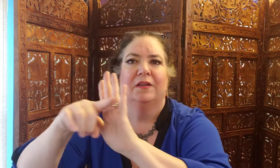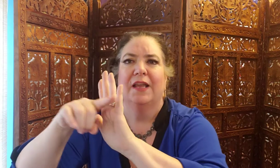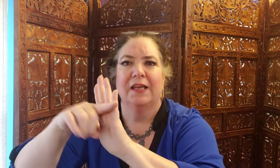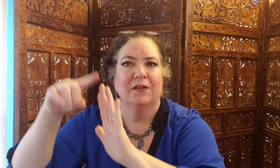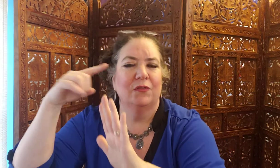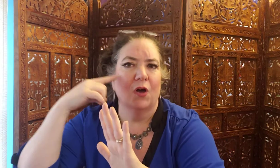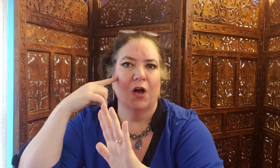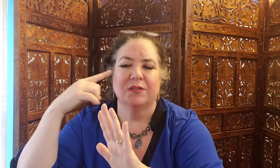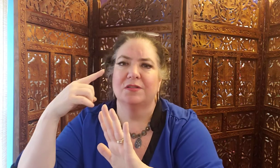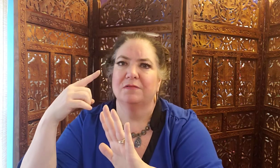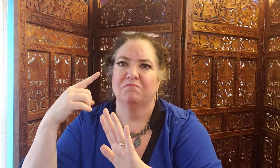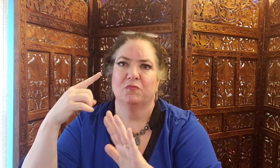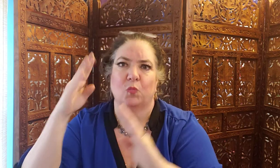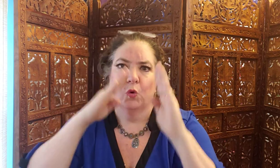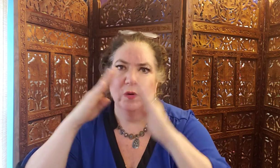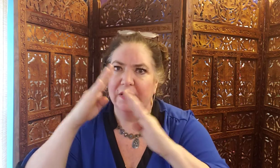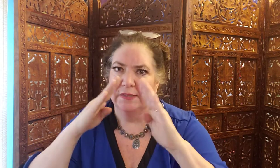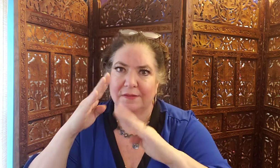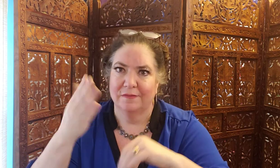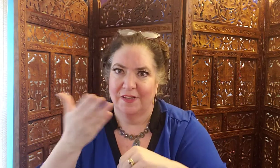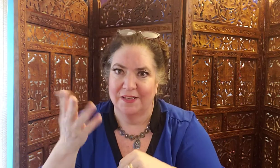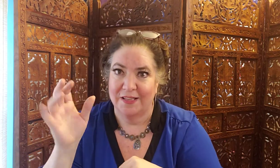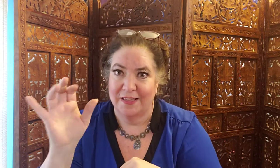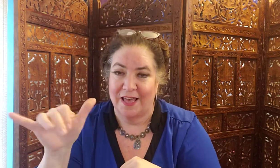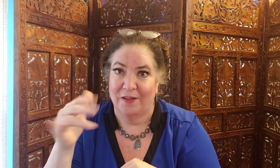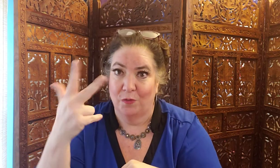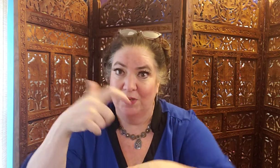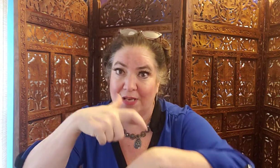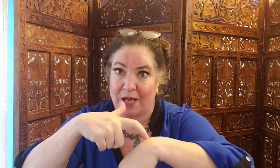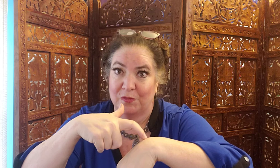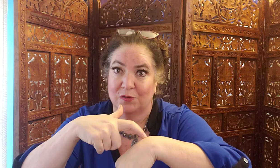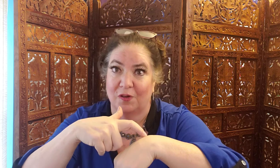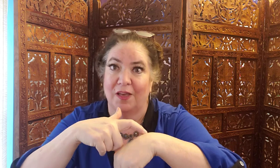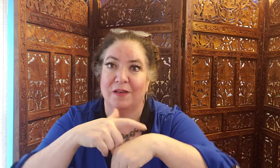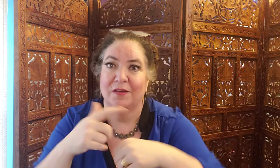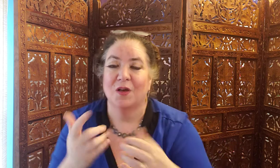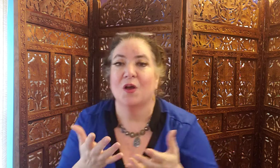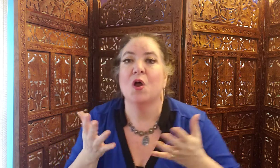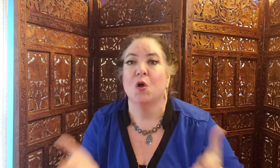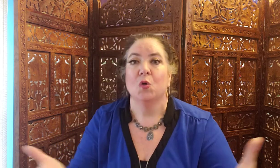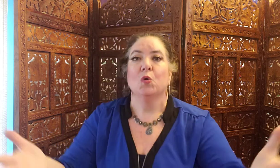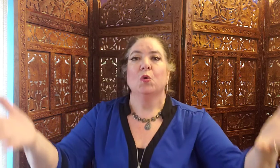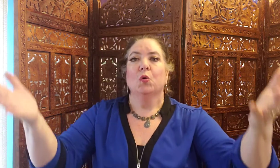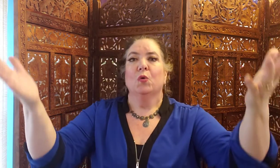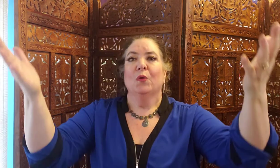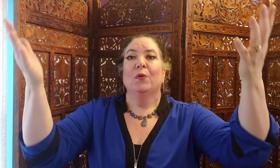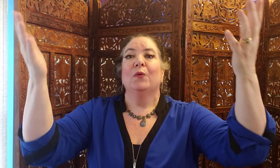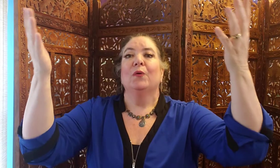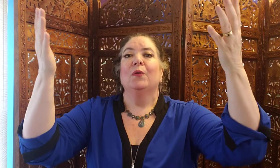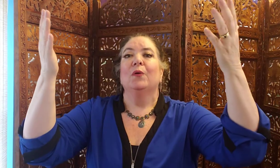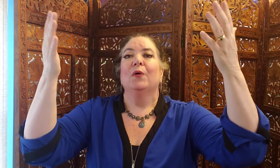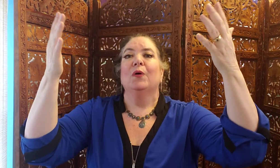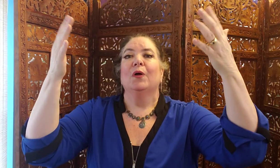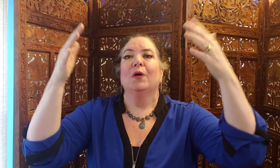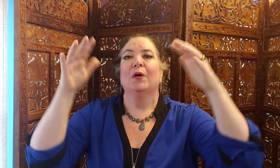negative thoughts, worries, things like that three times. Okay